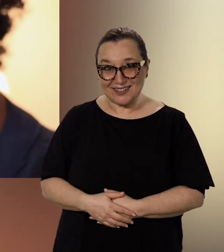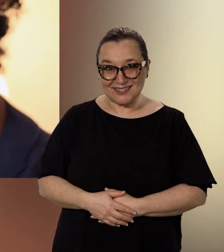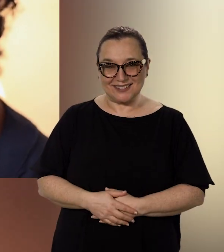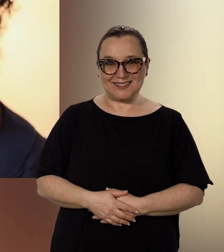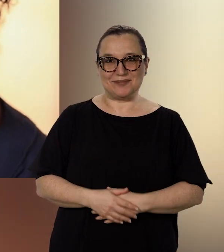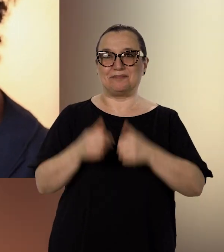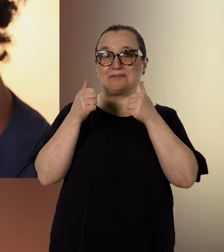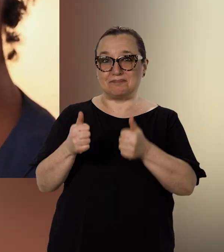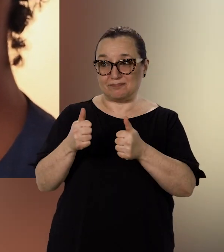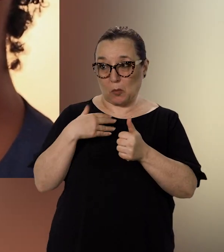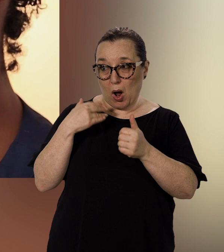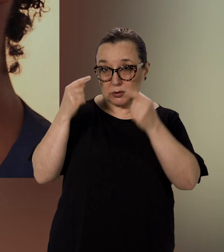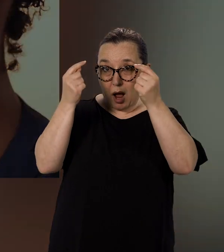Charlotte: Cool, okay. Shall we move onto the eyes?